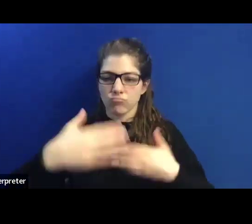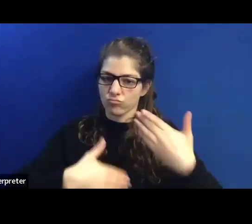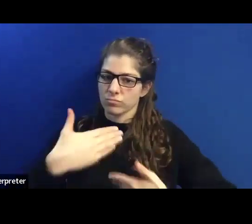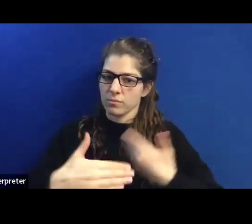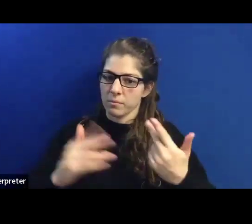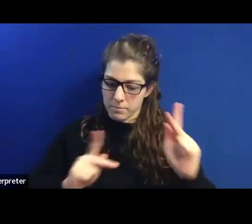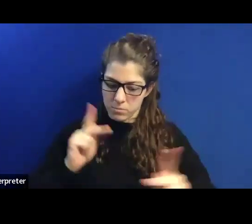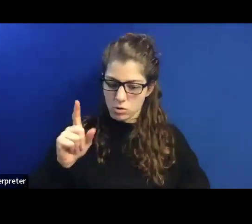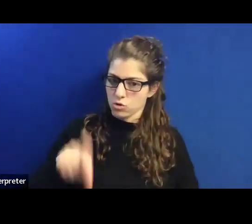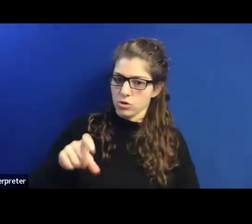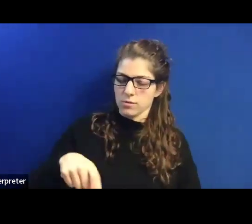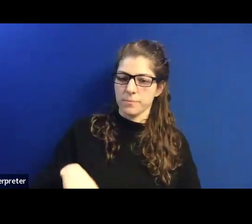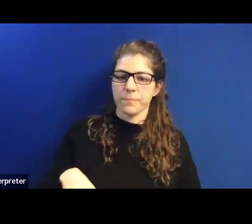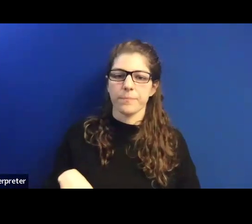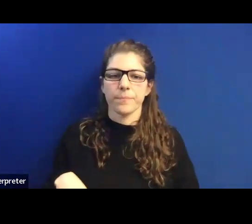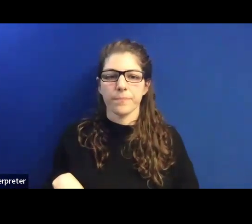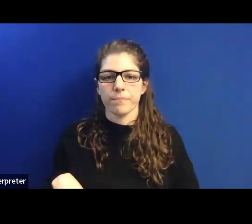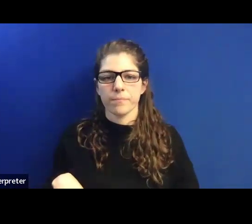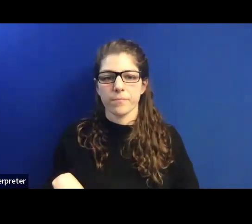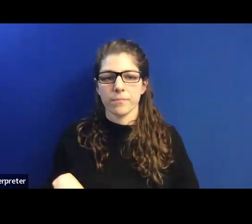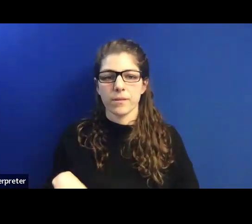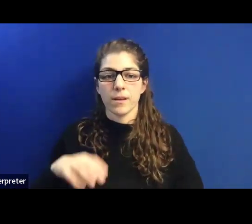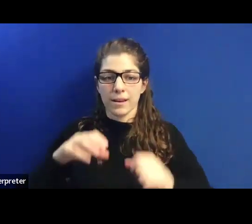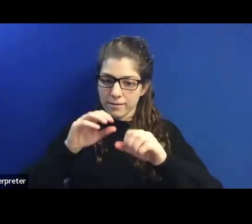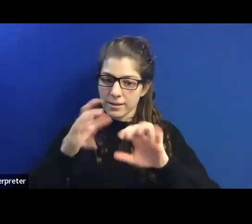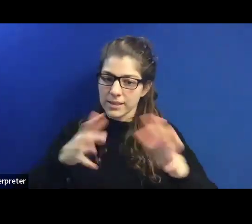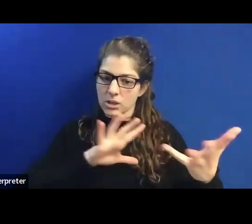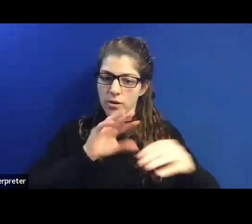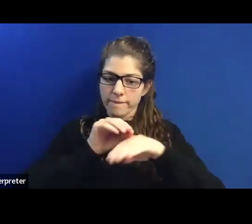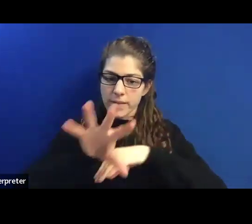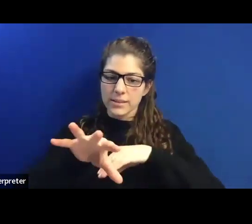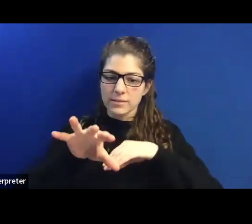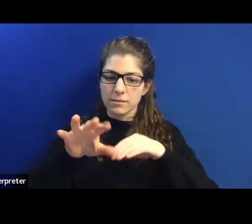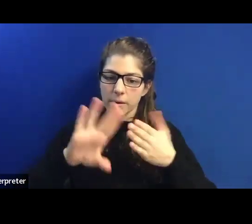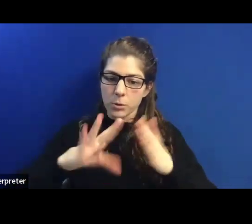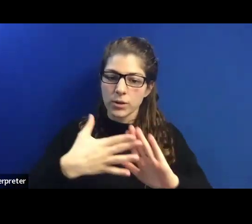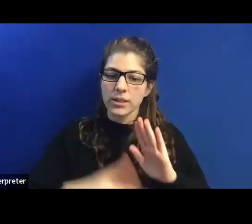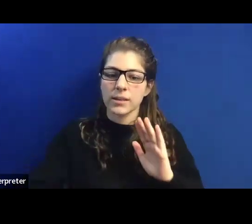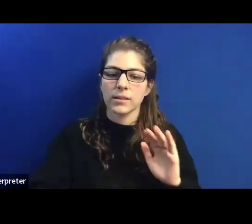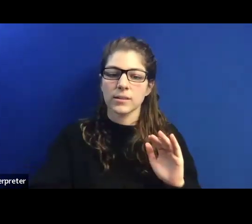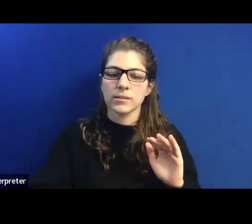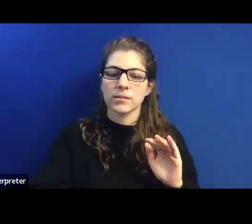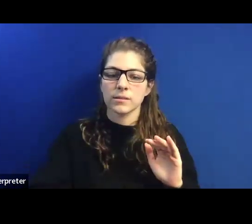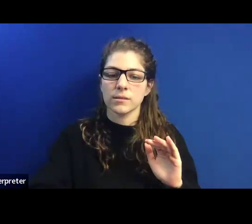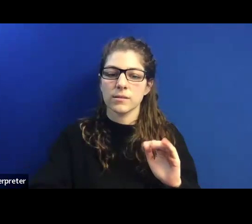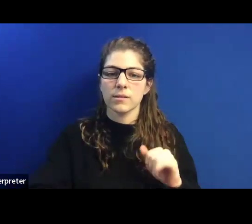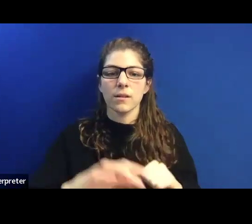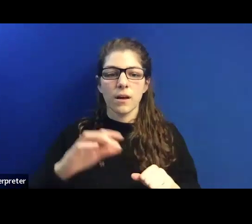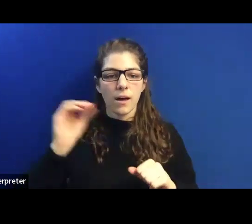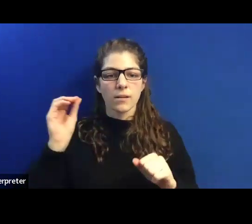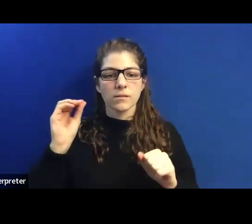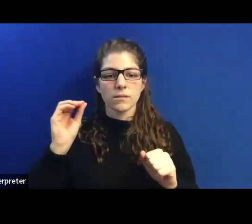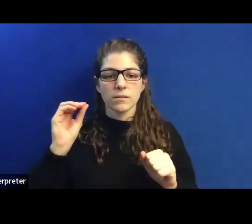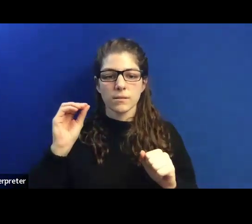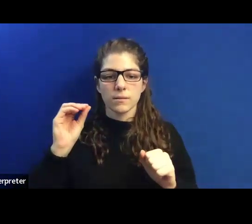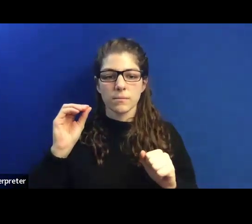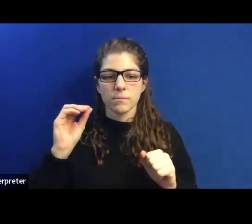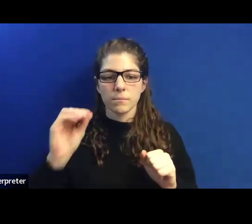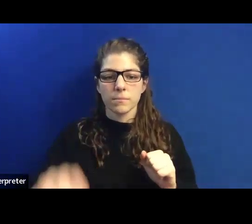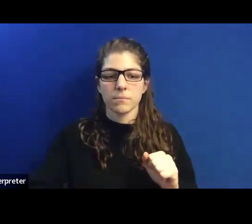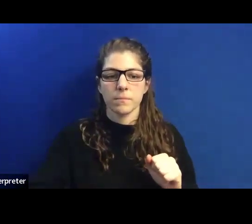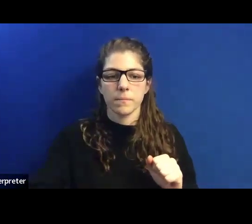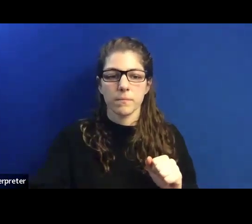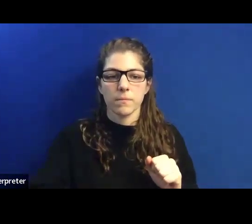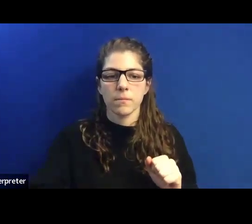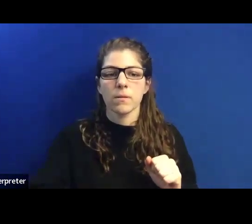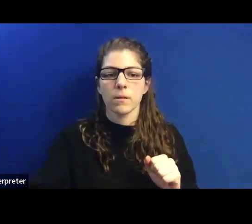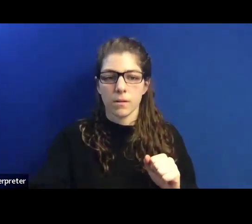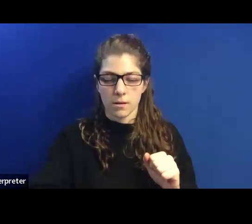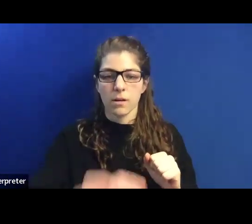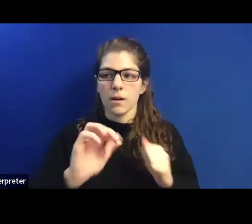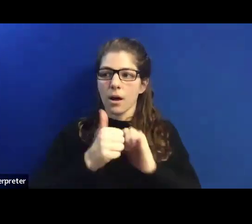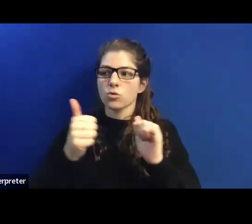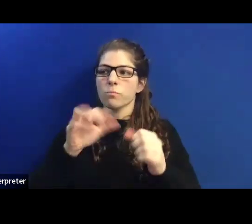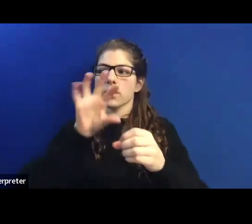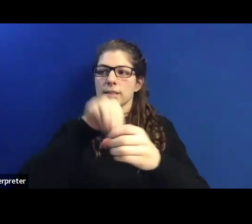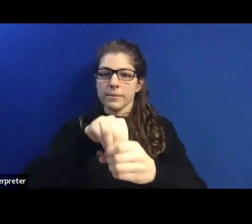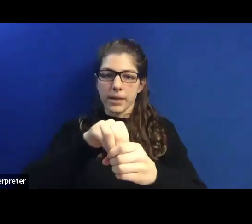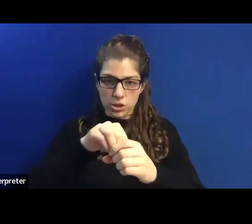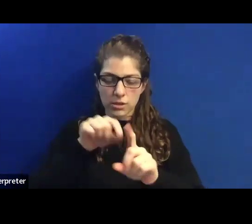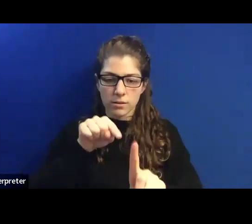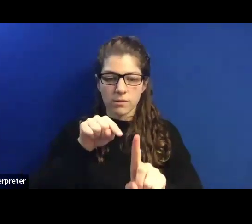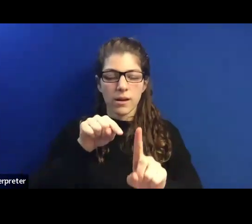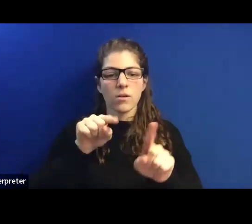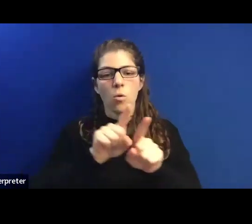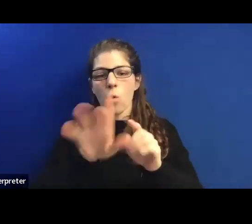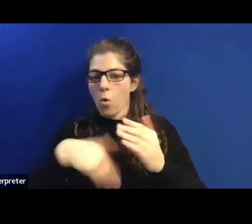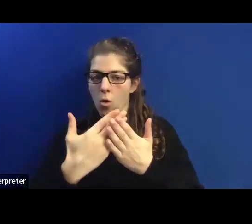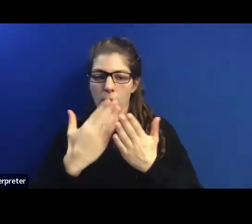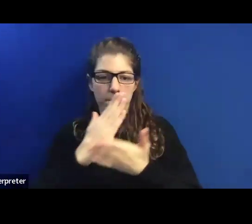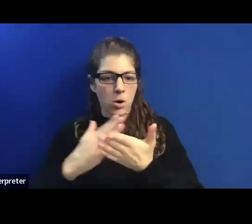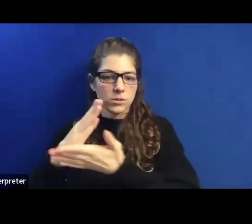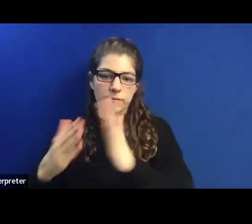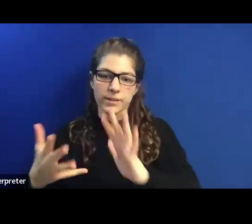Disasters affect communities, and use their voices in the decision making process and advocate for them to participate in all stages of disaster management.